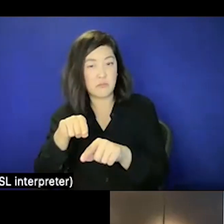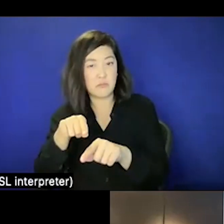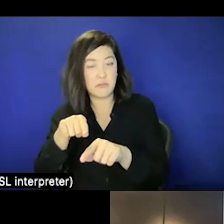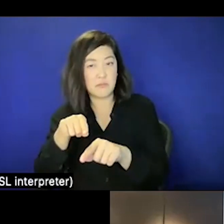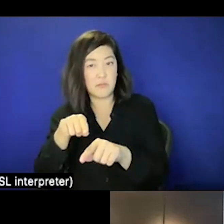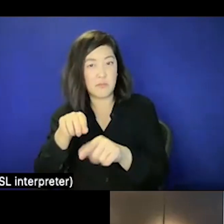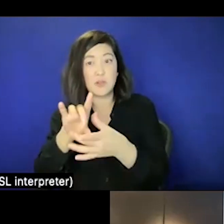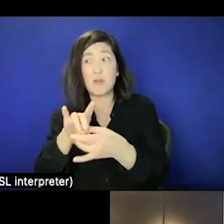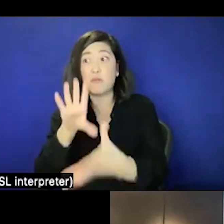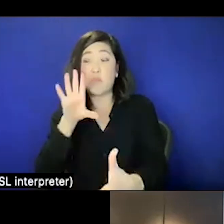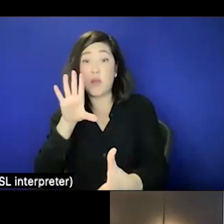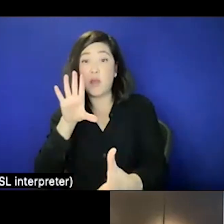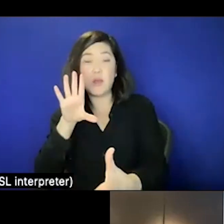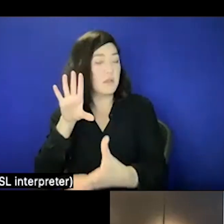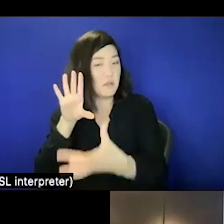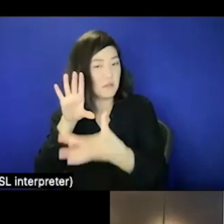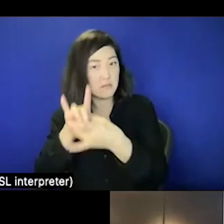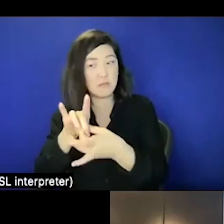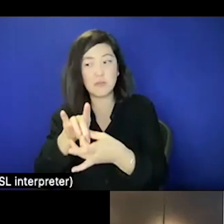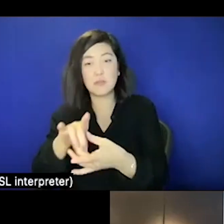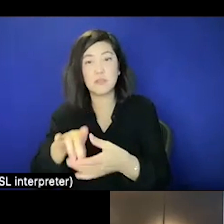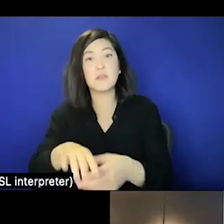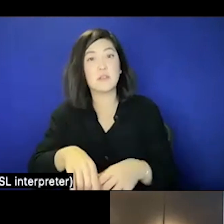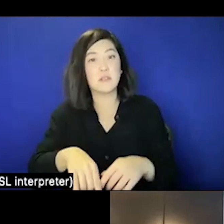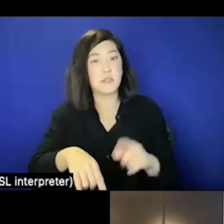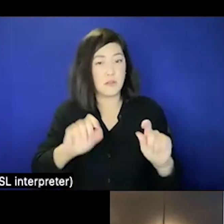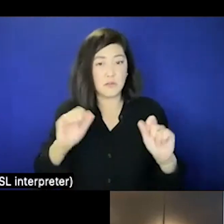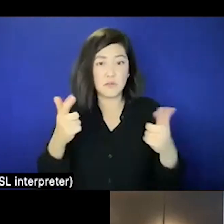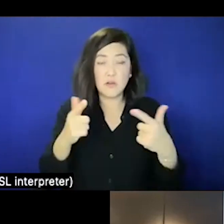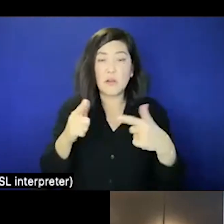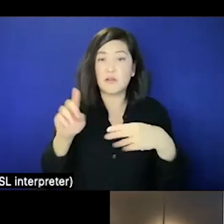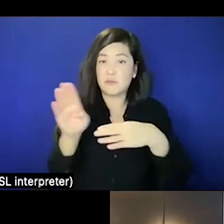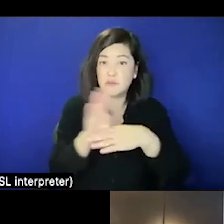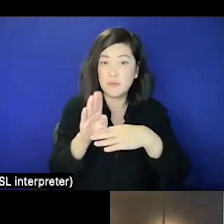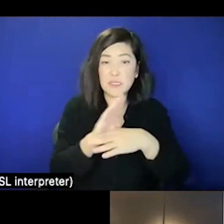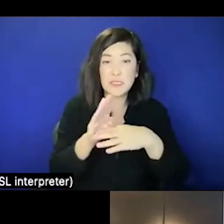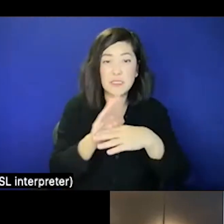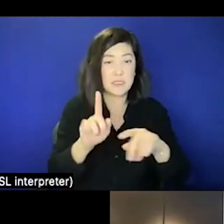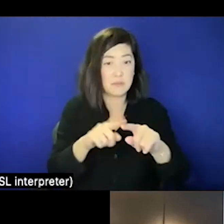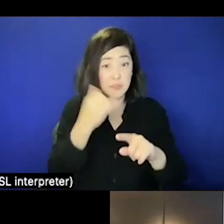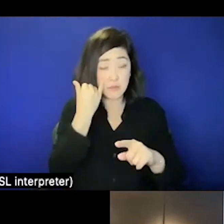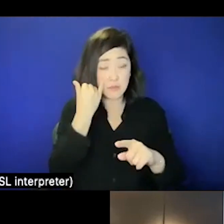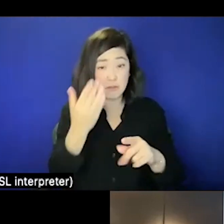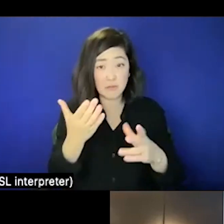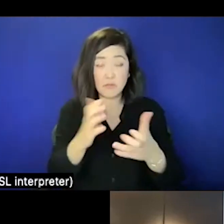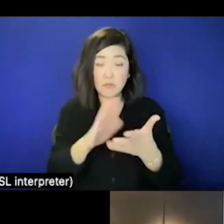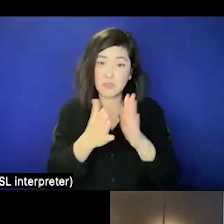because we're all busy and we all have things to do. But if you want to be a change agent,